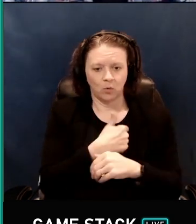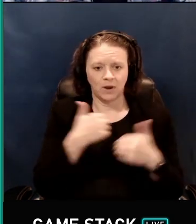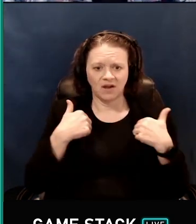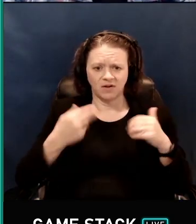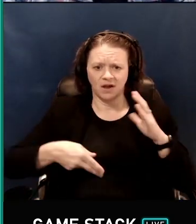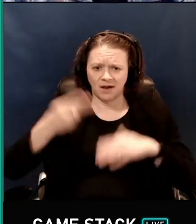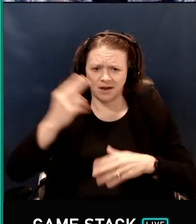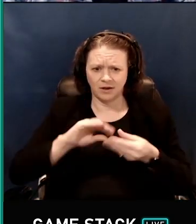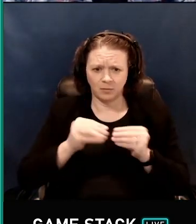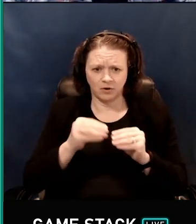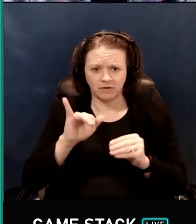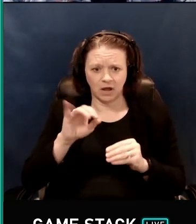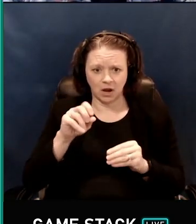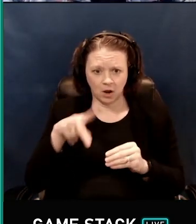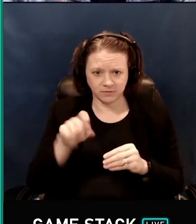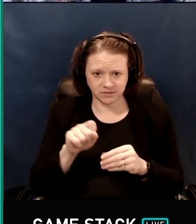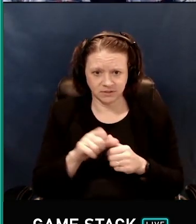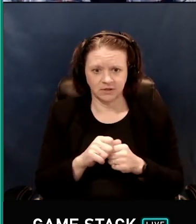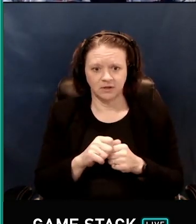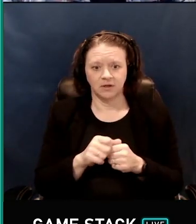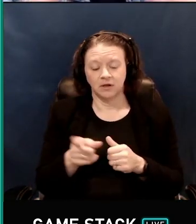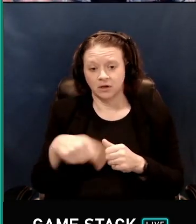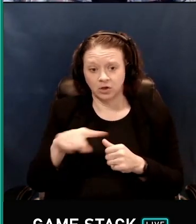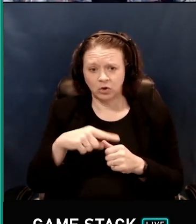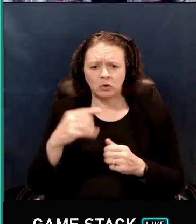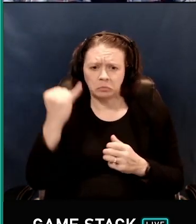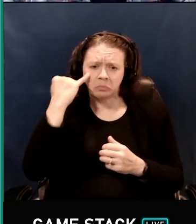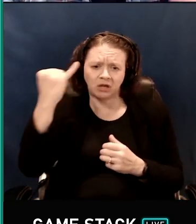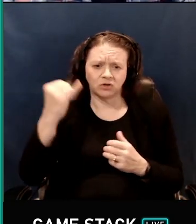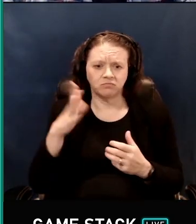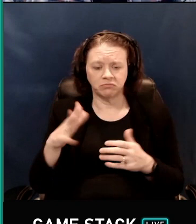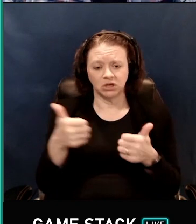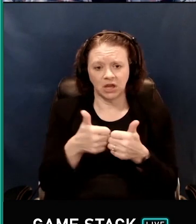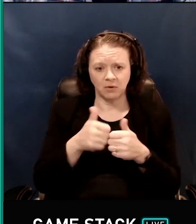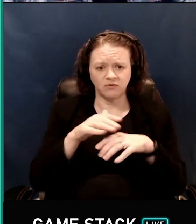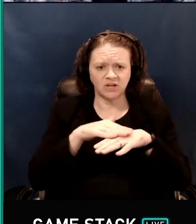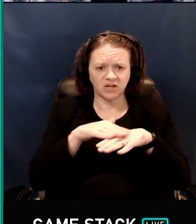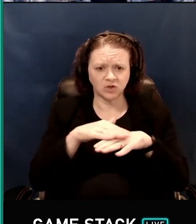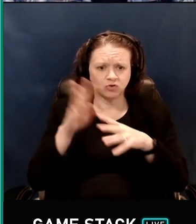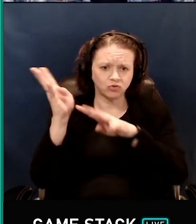And so you can imagine your game, you have texture streaming, you have tiles,